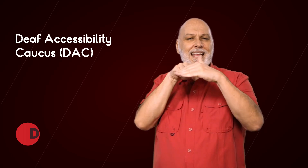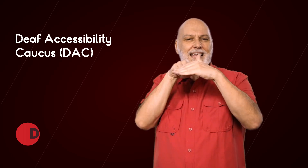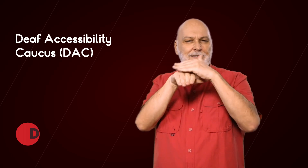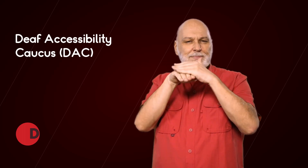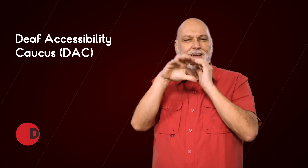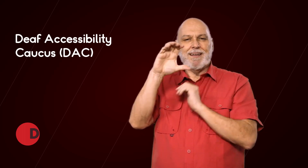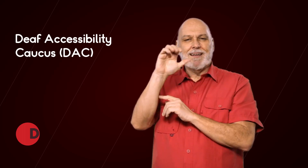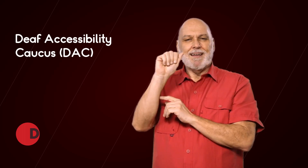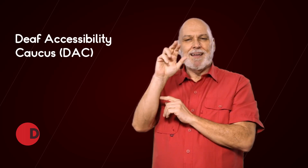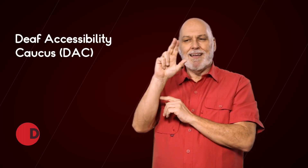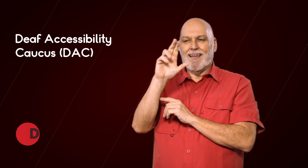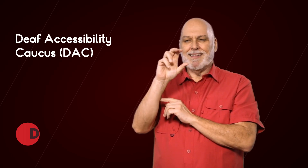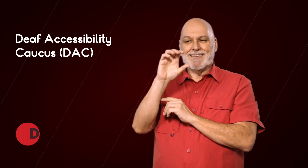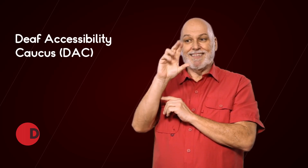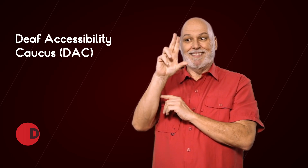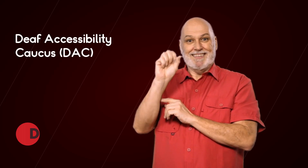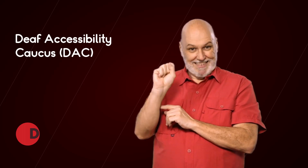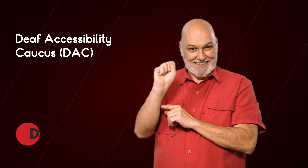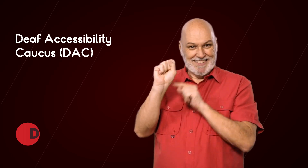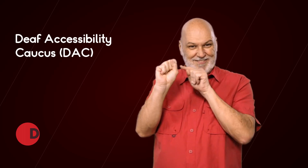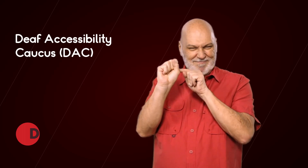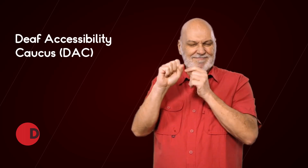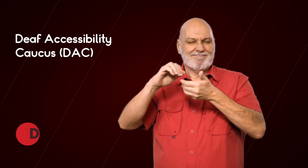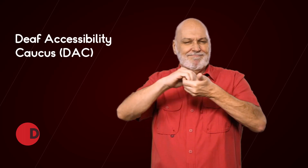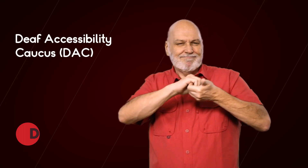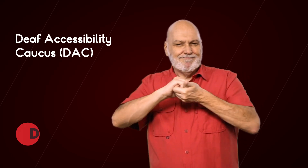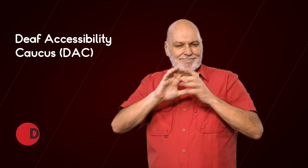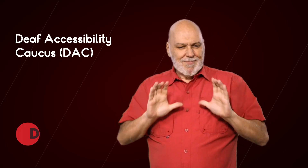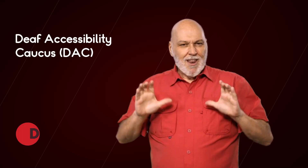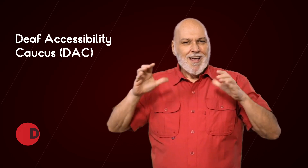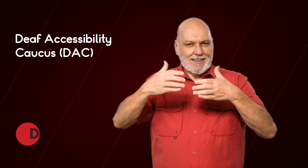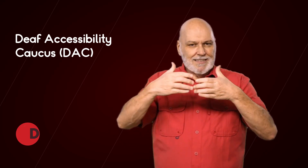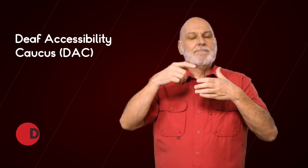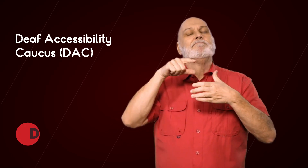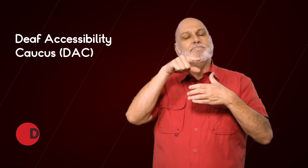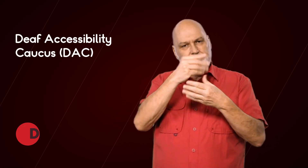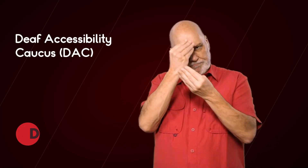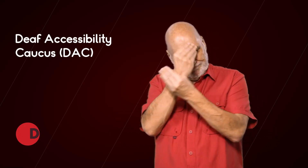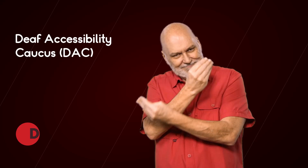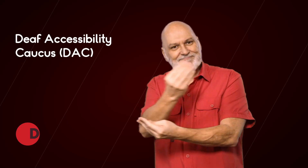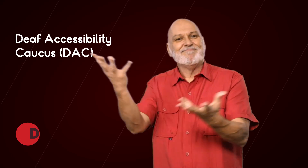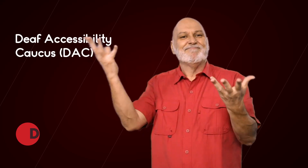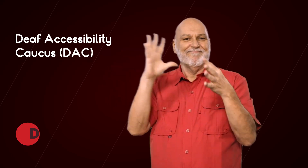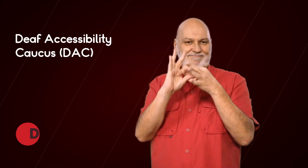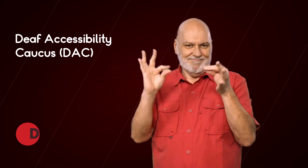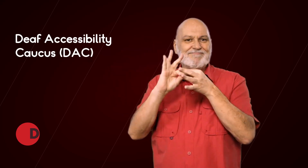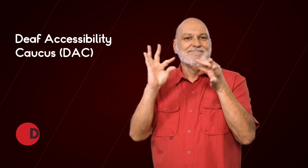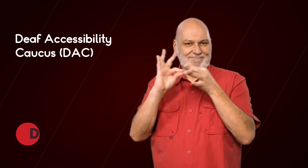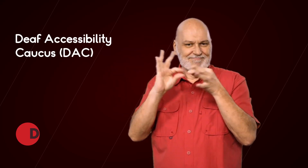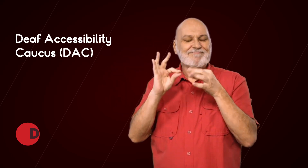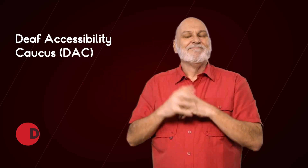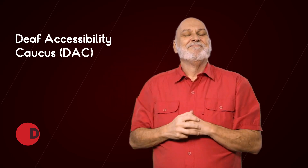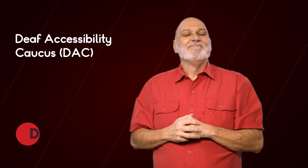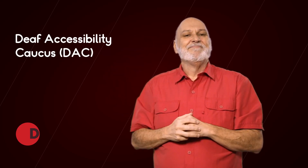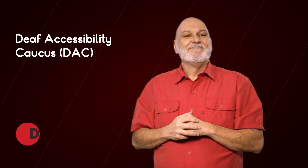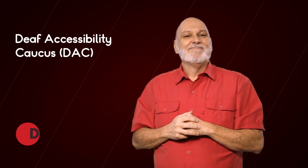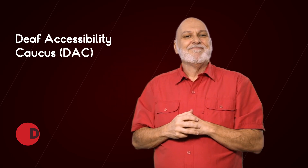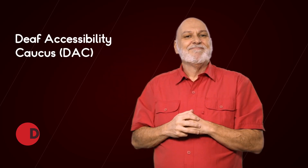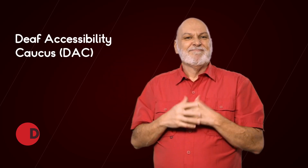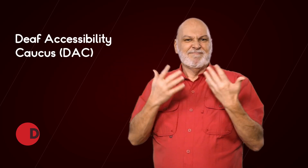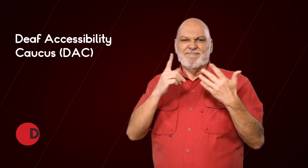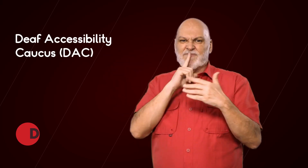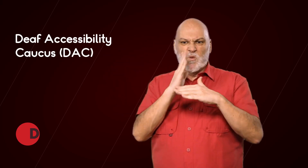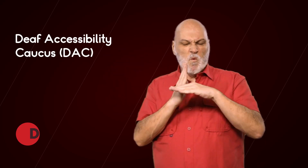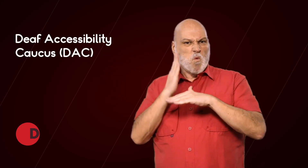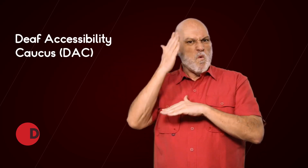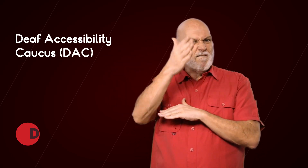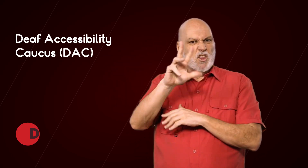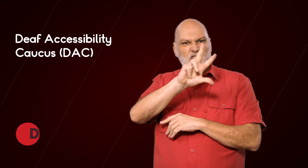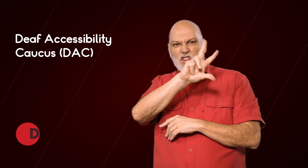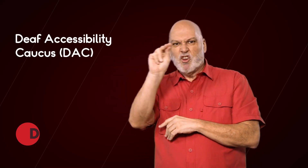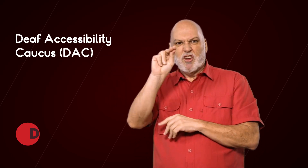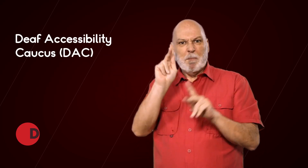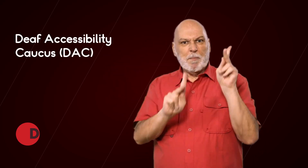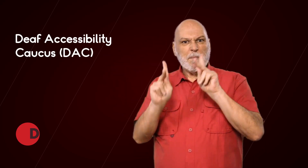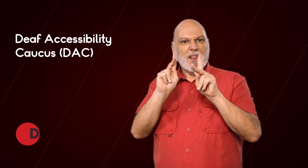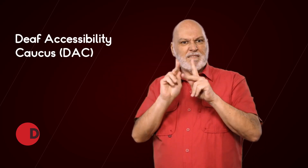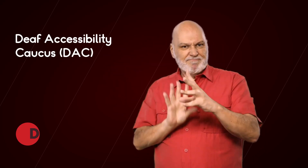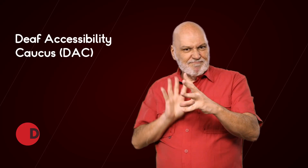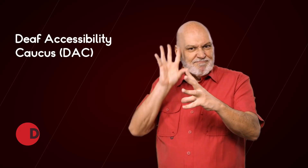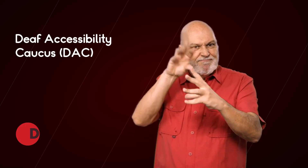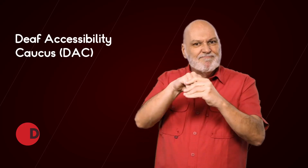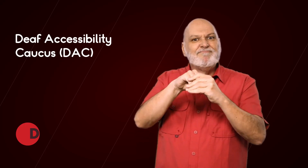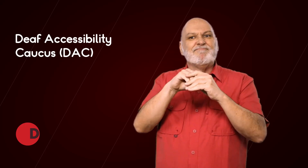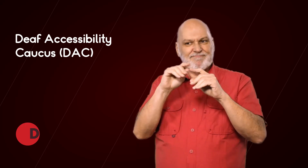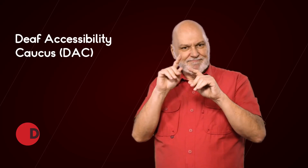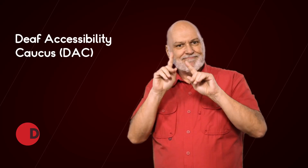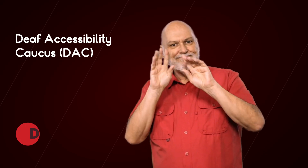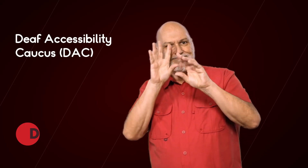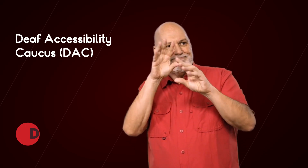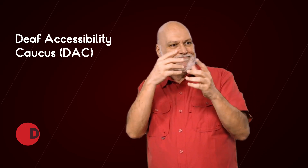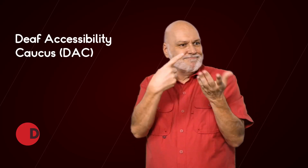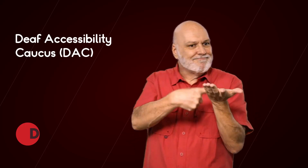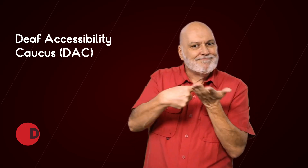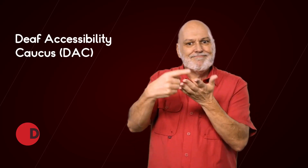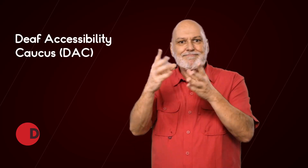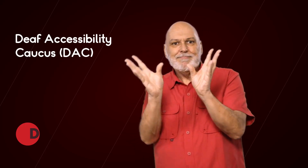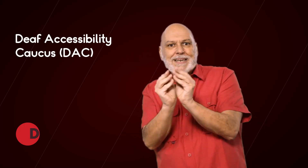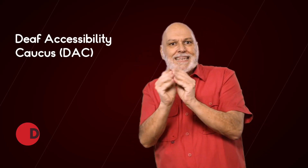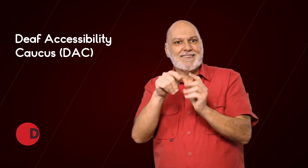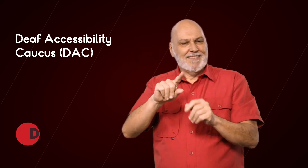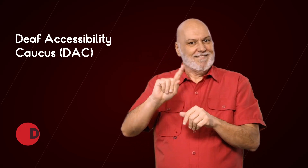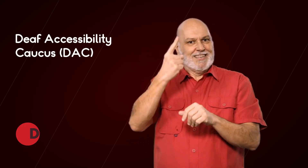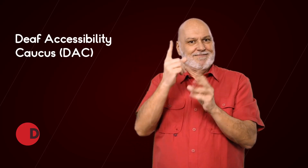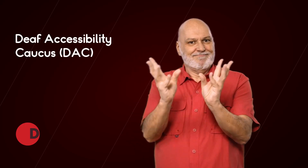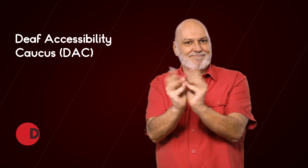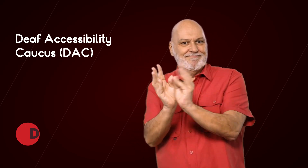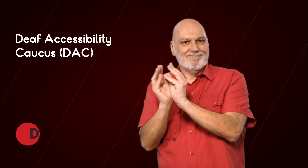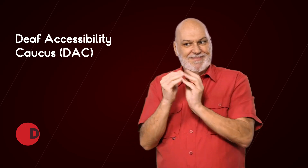GVAD president Forrest Smith is leading the "Deaf Accessibility Caucus" (DAC) coalition.